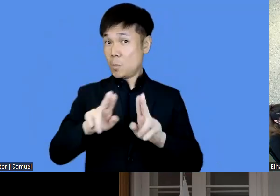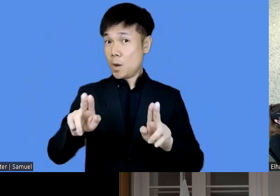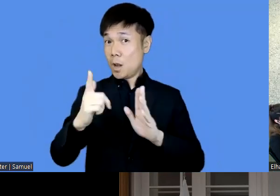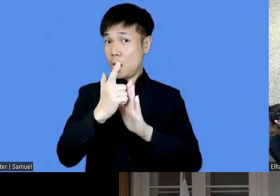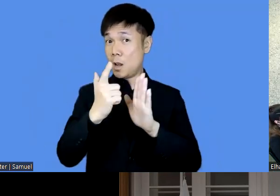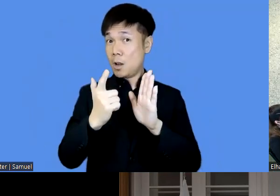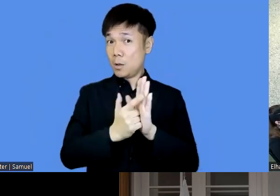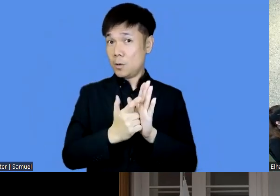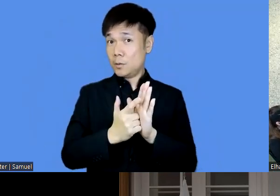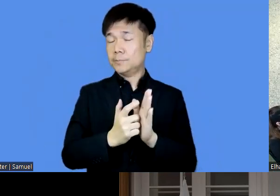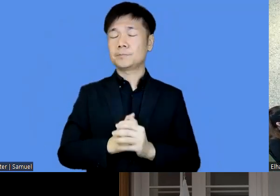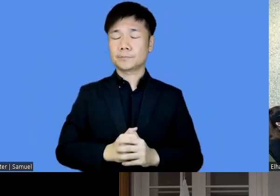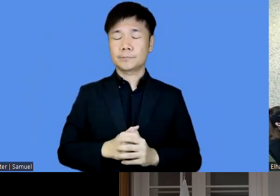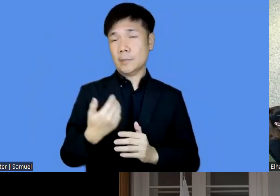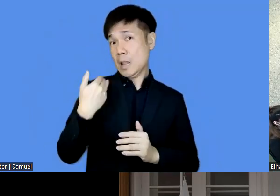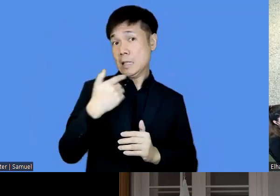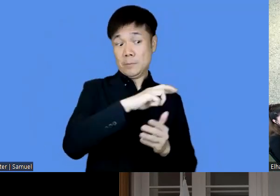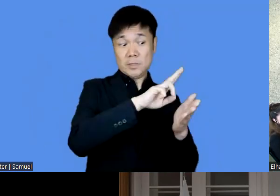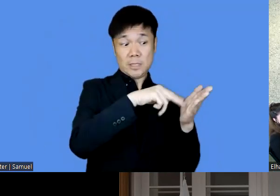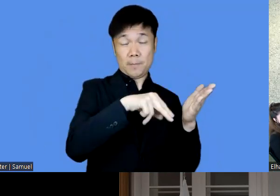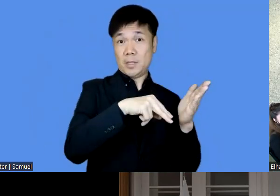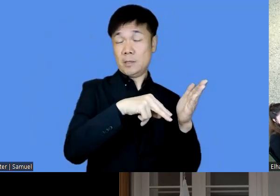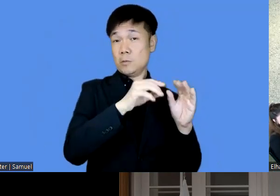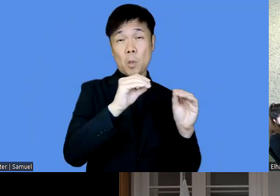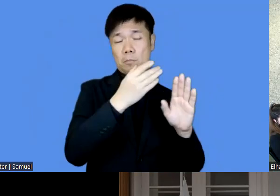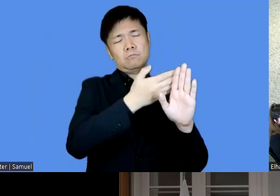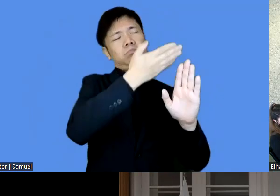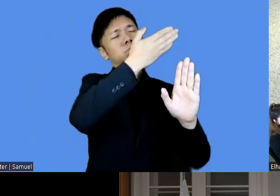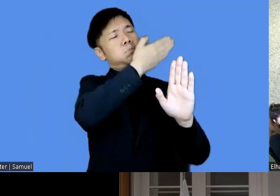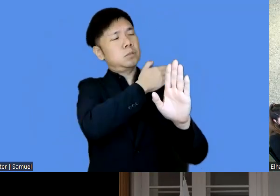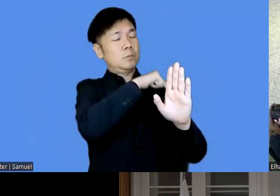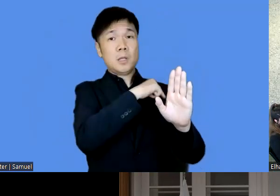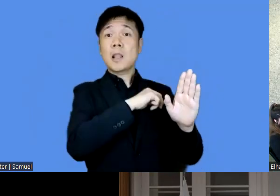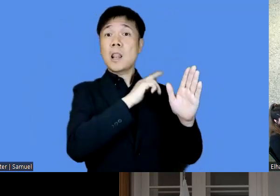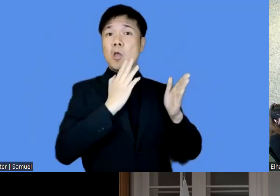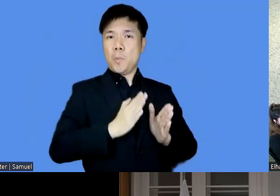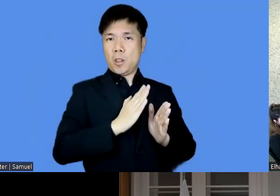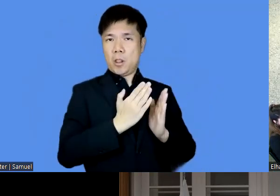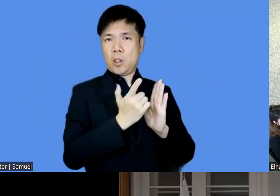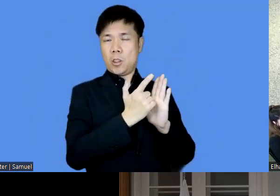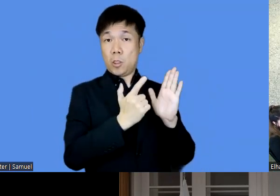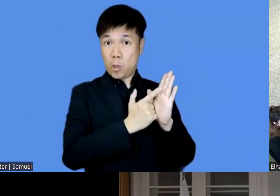time that CRPD did not exist can be interpreted and implemented from a disability perspective.